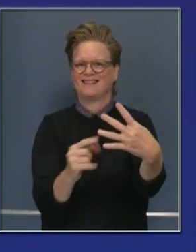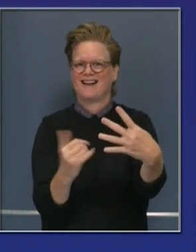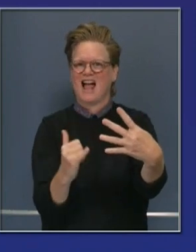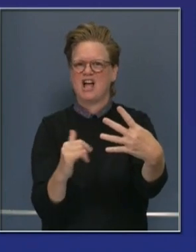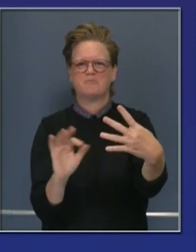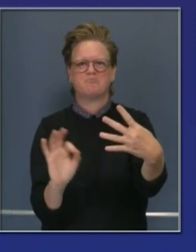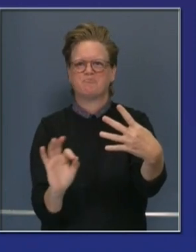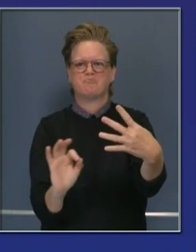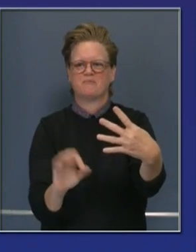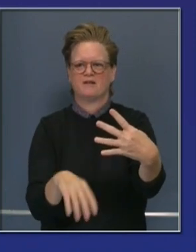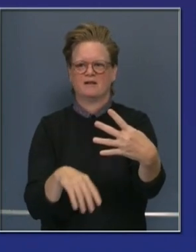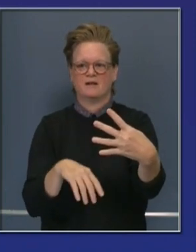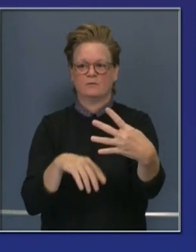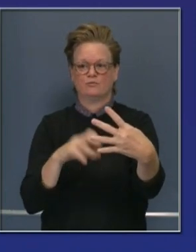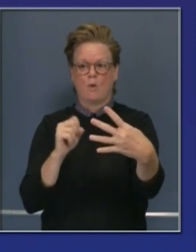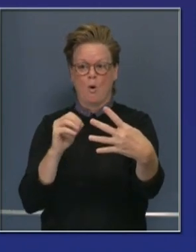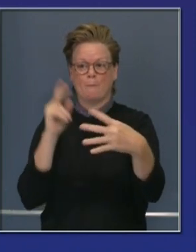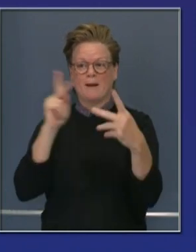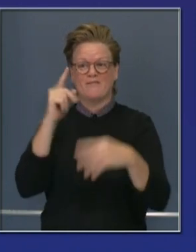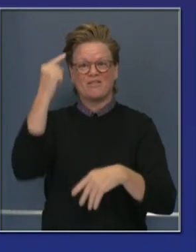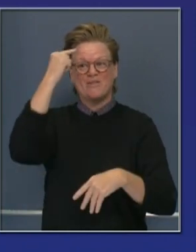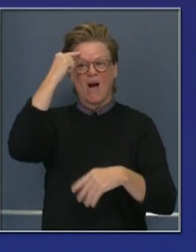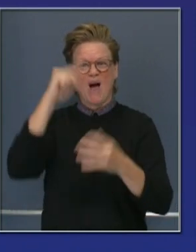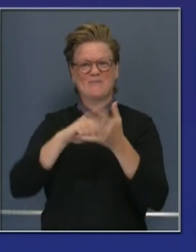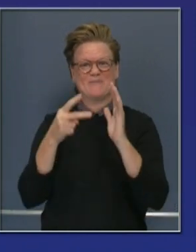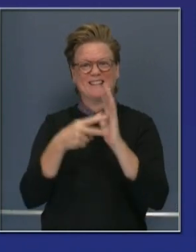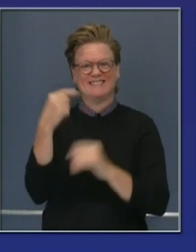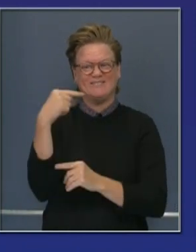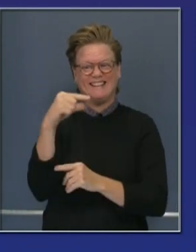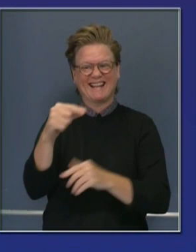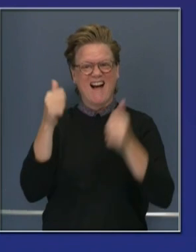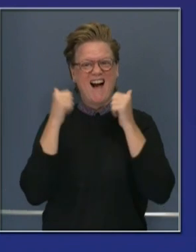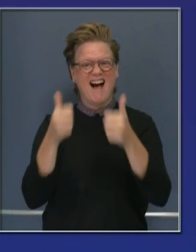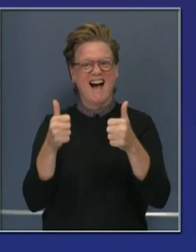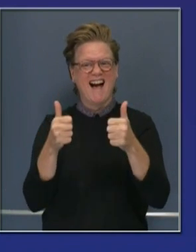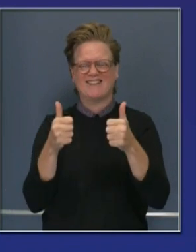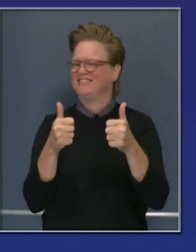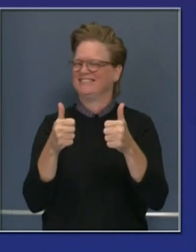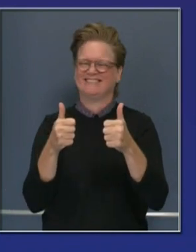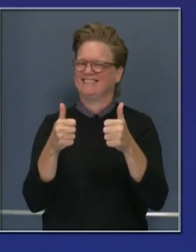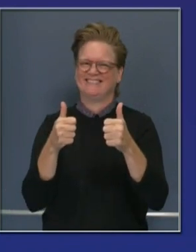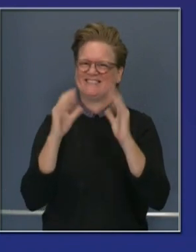PURPLE, RED, ORANGE, YELLOW. WE DO NOT PUT A GREEN BECAUSE WE DON'T BELIEVE THAT THERE IS